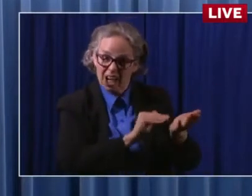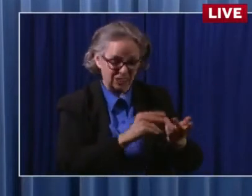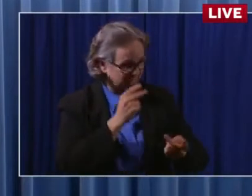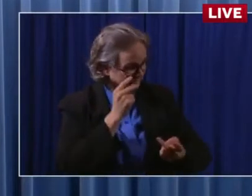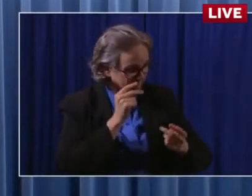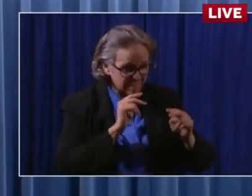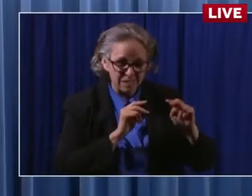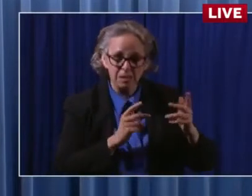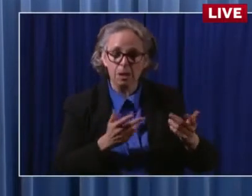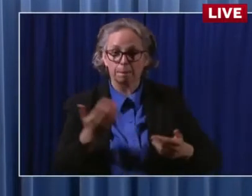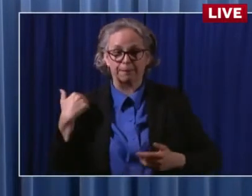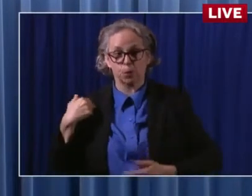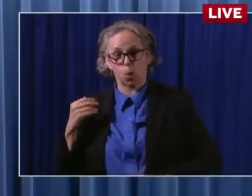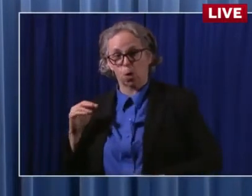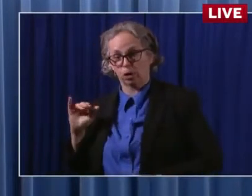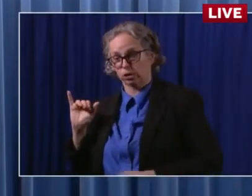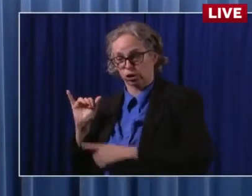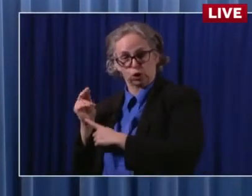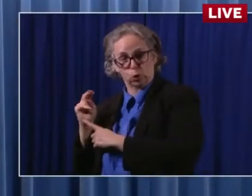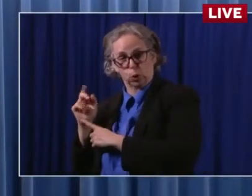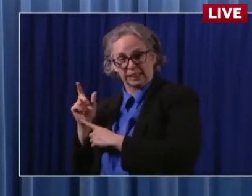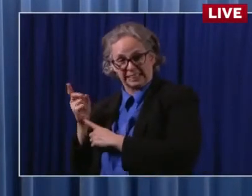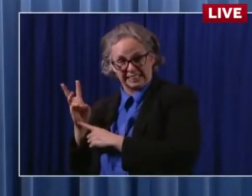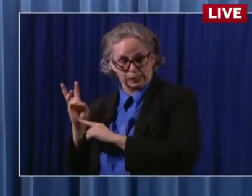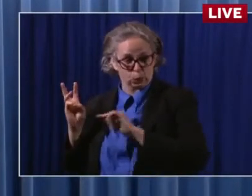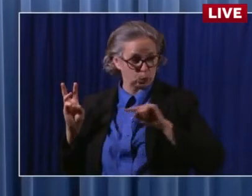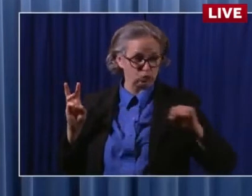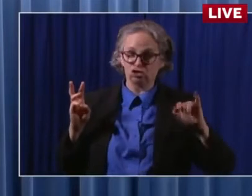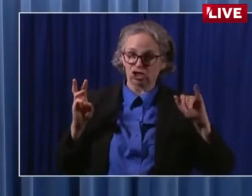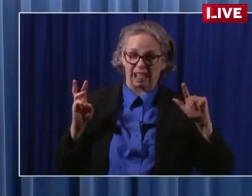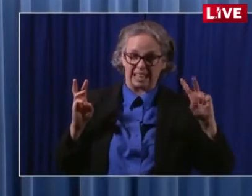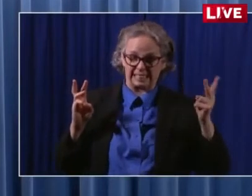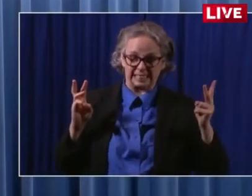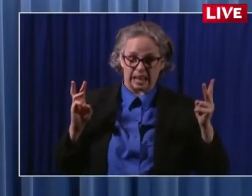MORE PEOPLE ARE ALSO VISITING THEIR DOCTORS AND BEING DIAGNOSED WITH COVID-19.